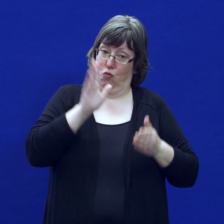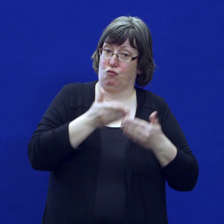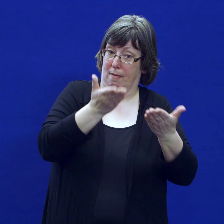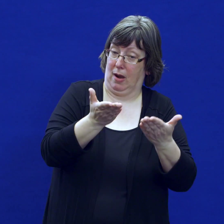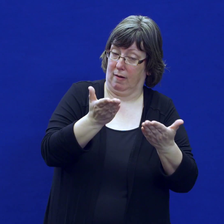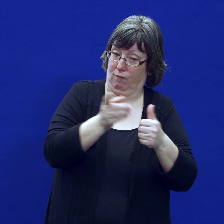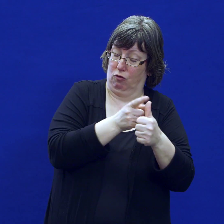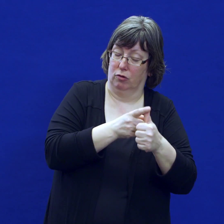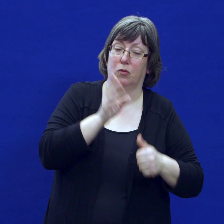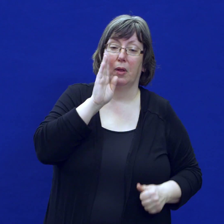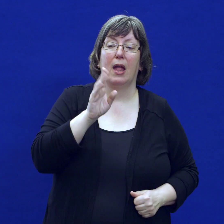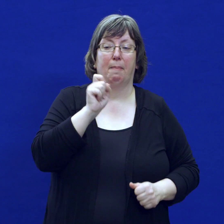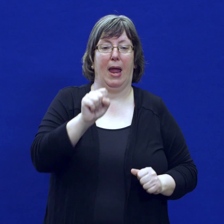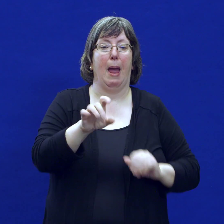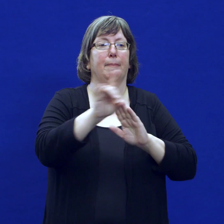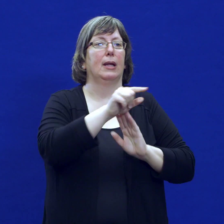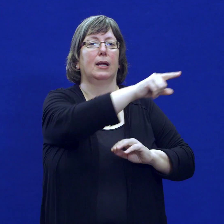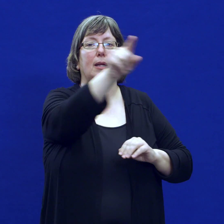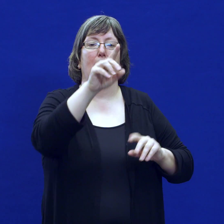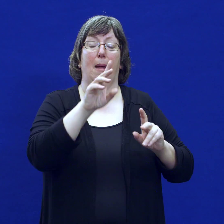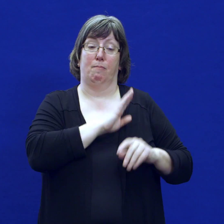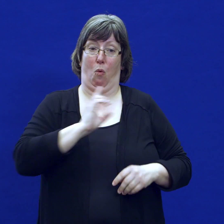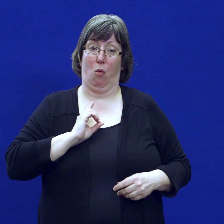may designate members of the board as the